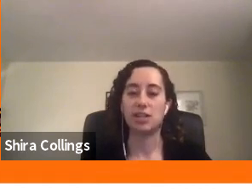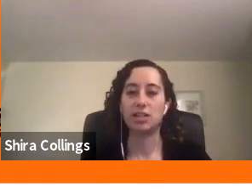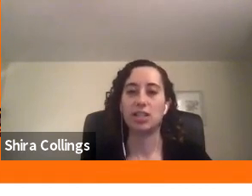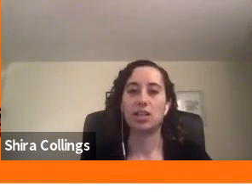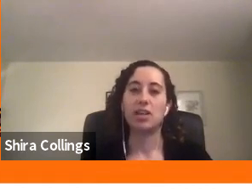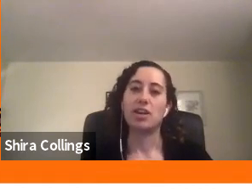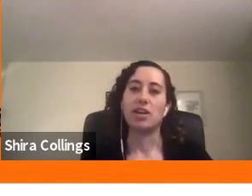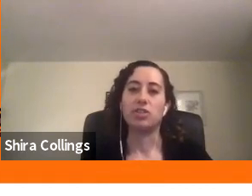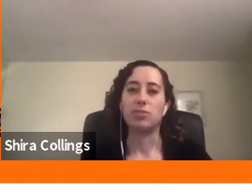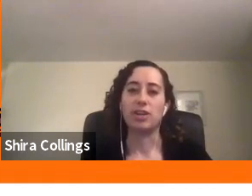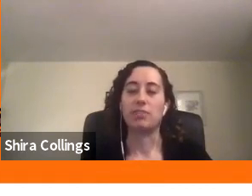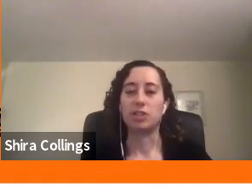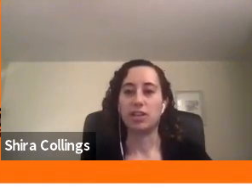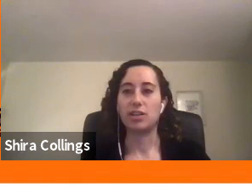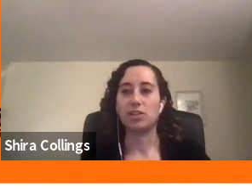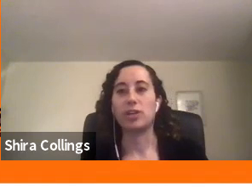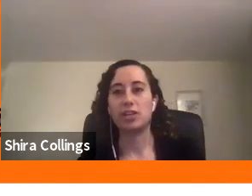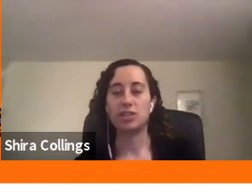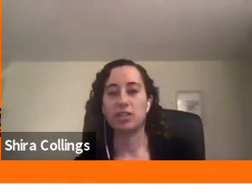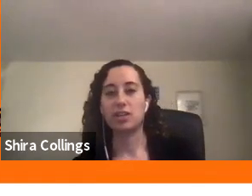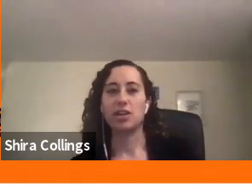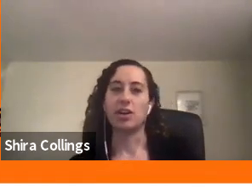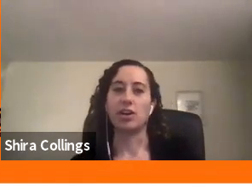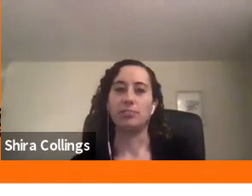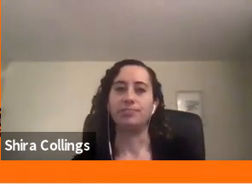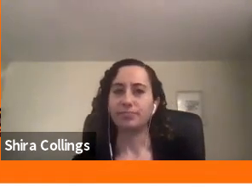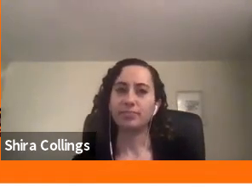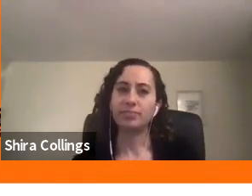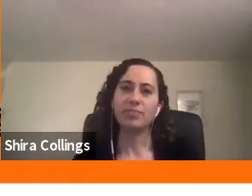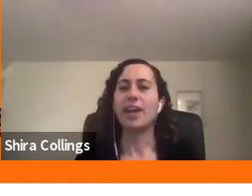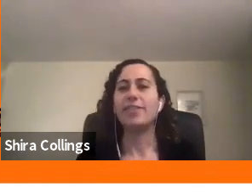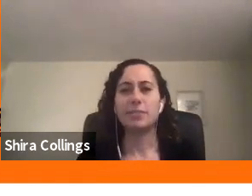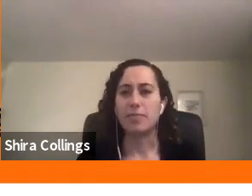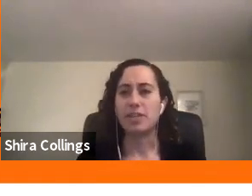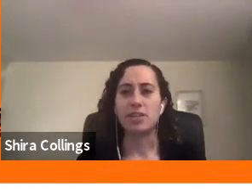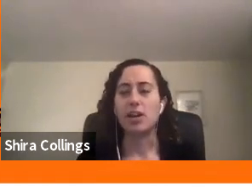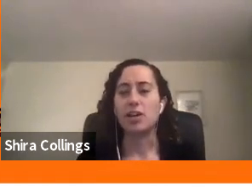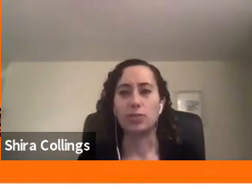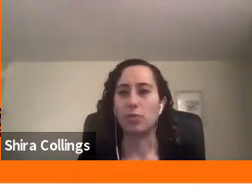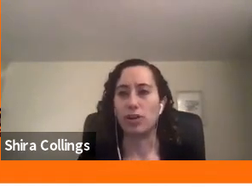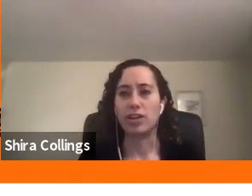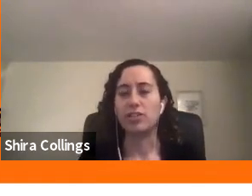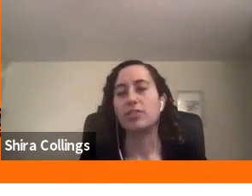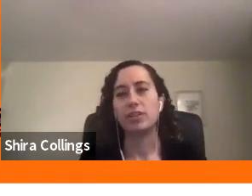prevalence of eating disorders is 1.2 percent at 14 years.